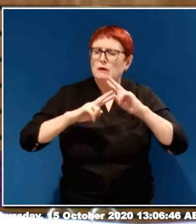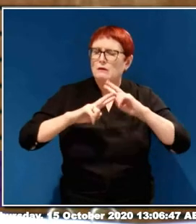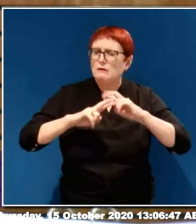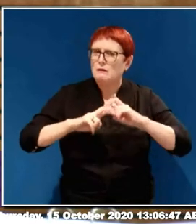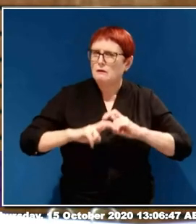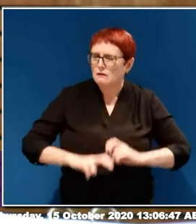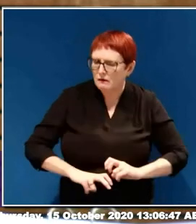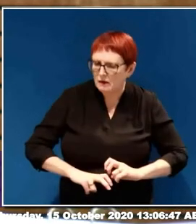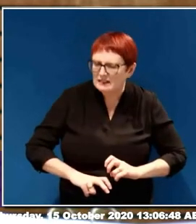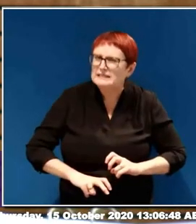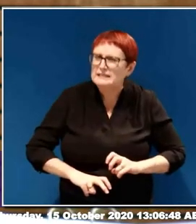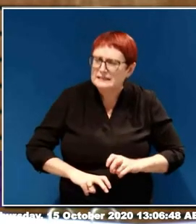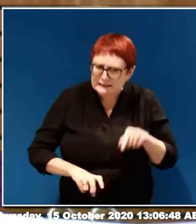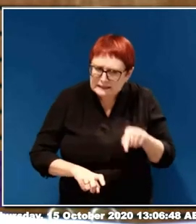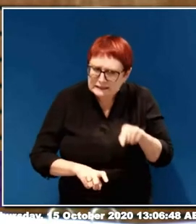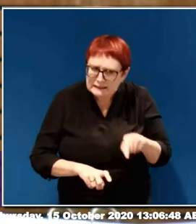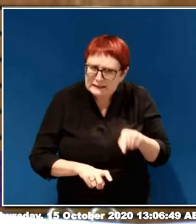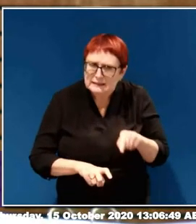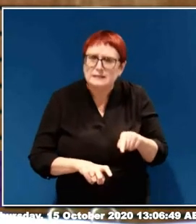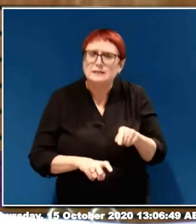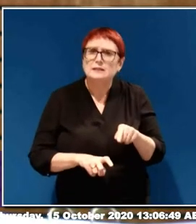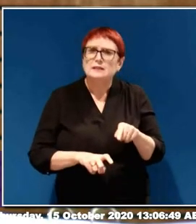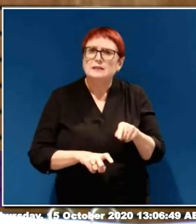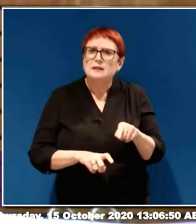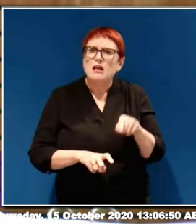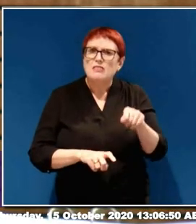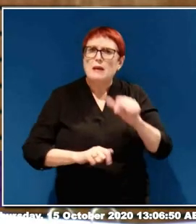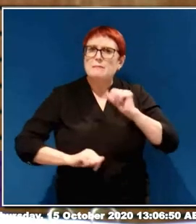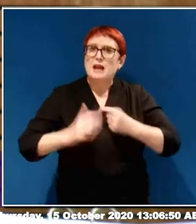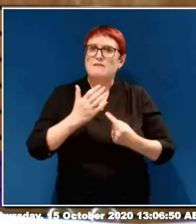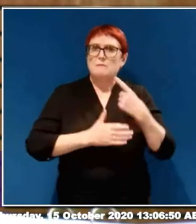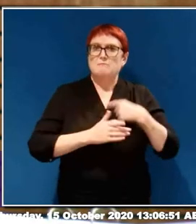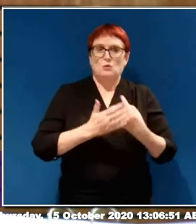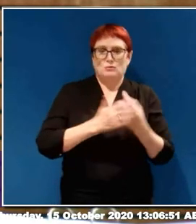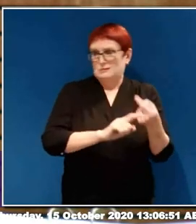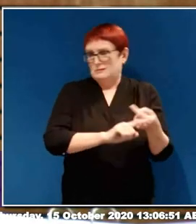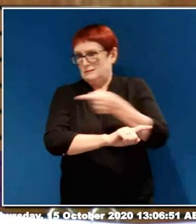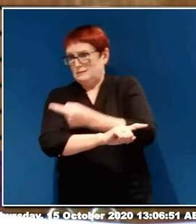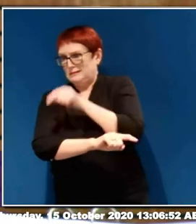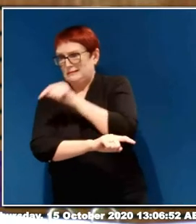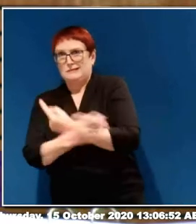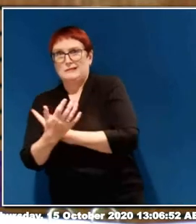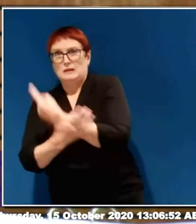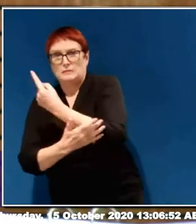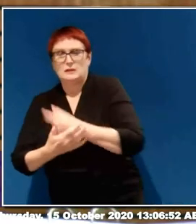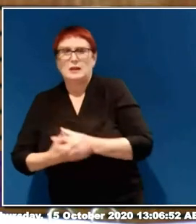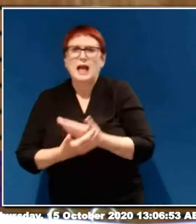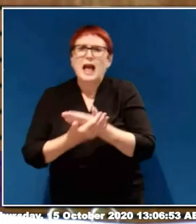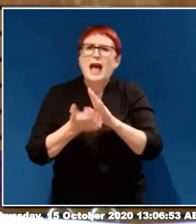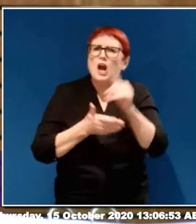How do you know from the records whether something might need further explanation or exploration?